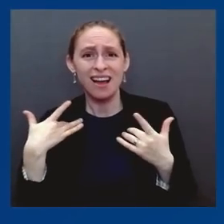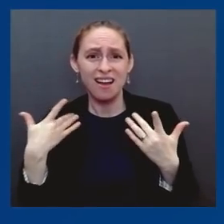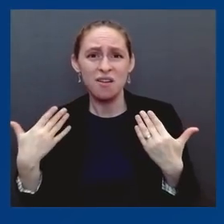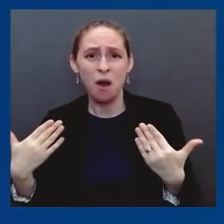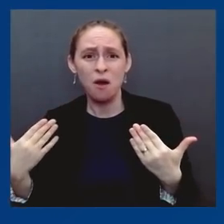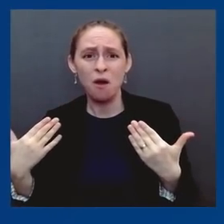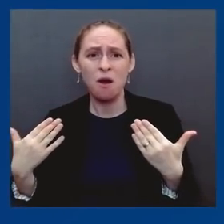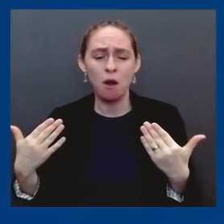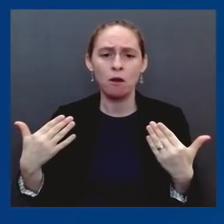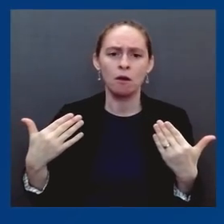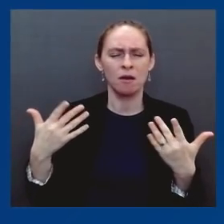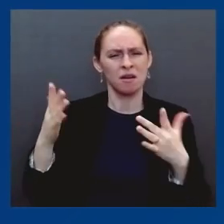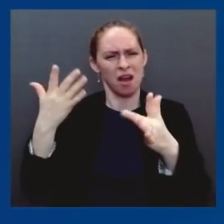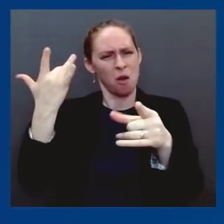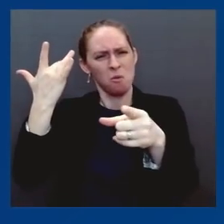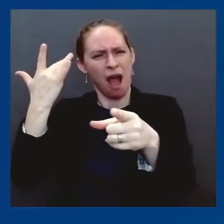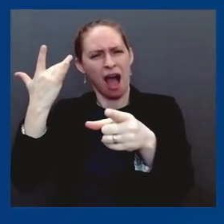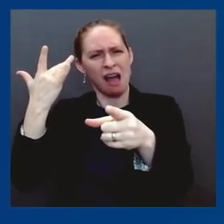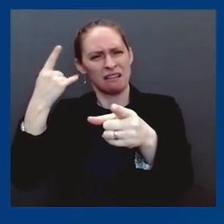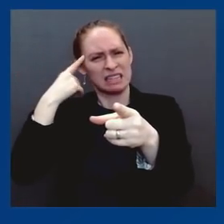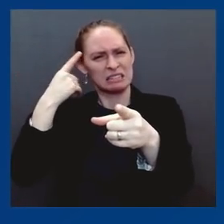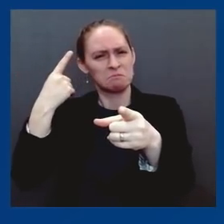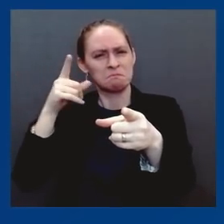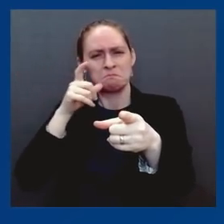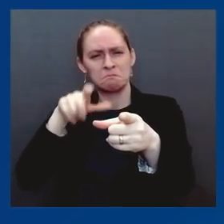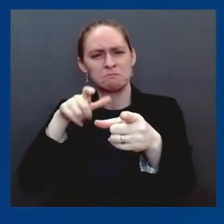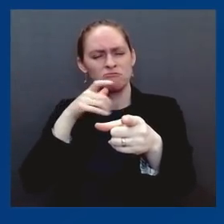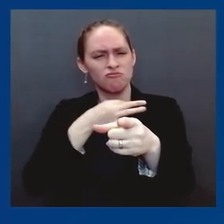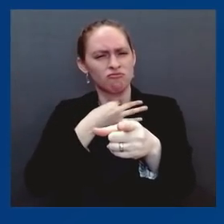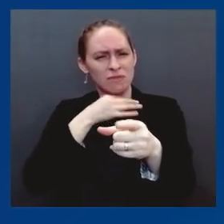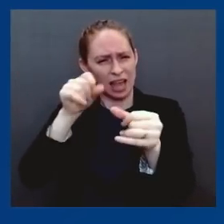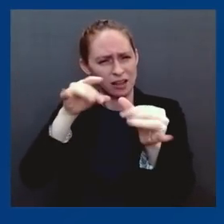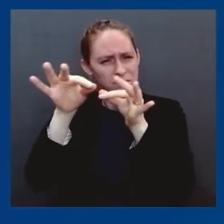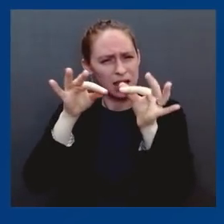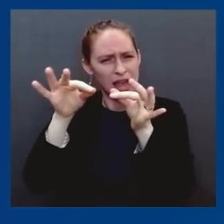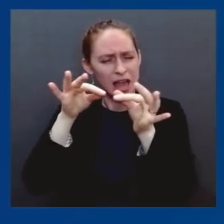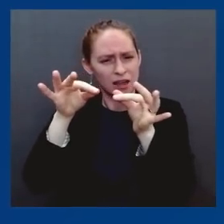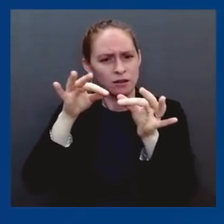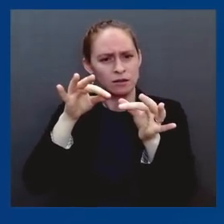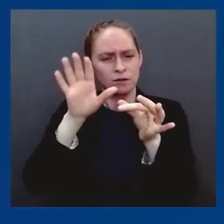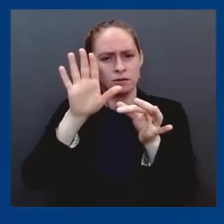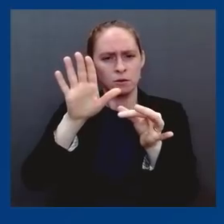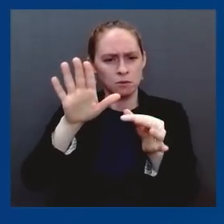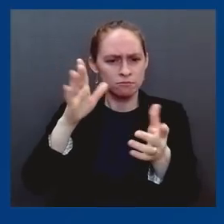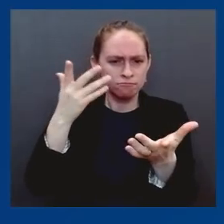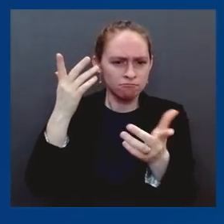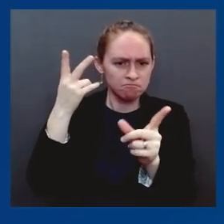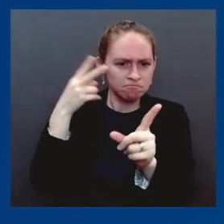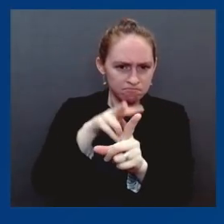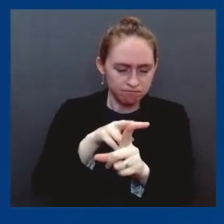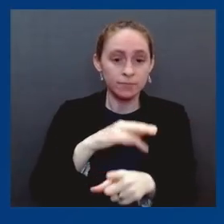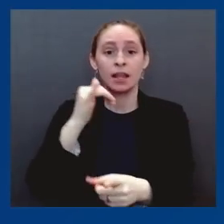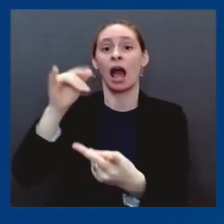I know you were on CNN this morning speaking to sort of risk tolerance around the changing quarantine guidelines